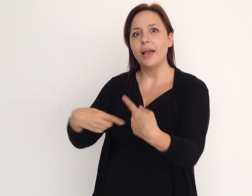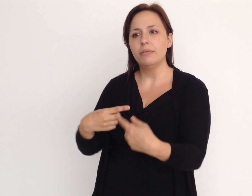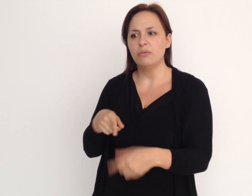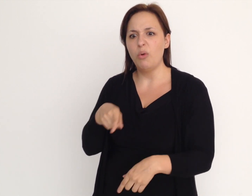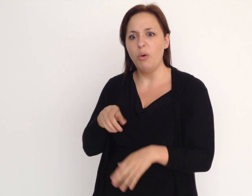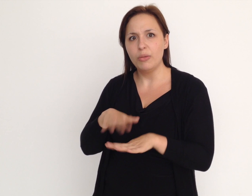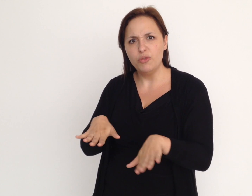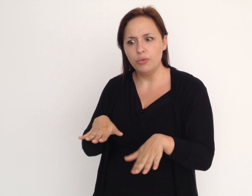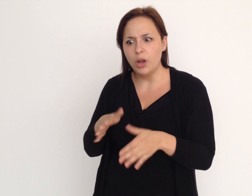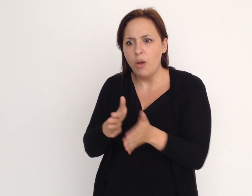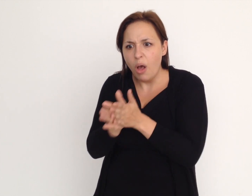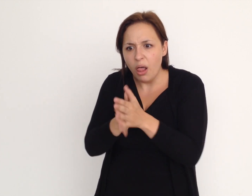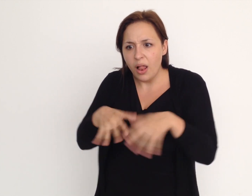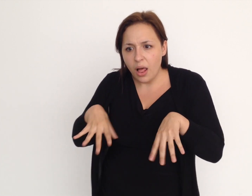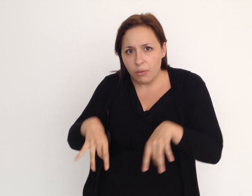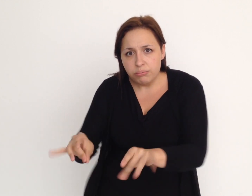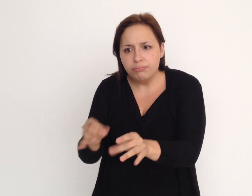They quickly began acquiring sign language.